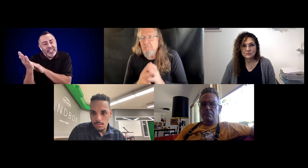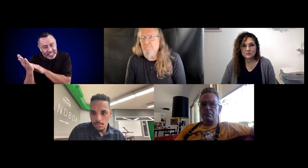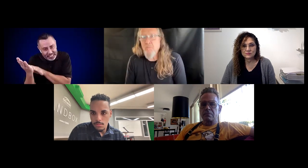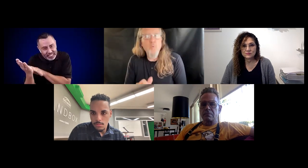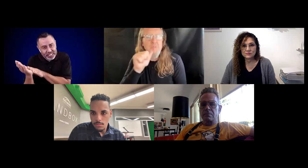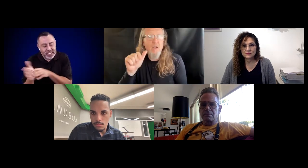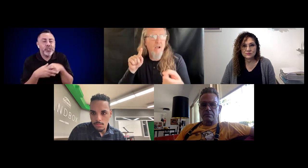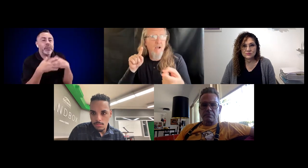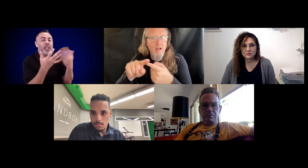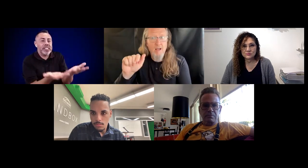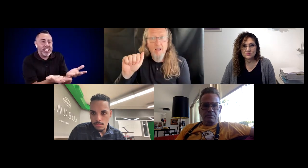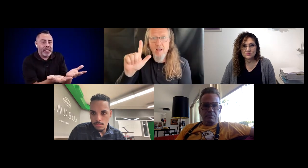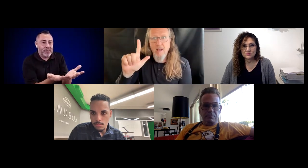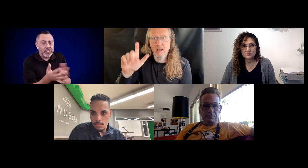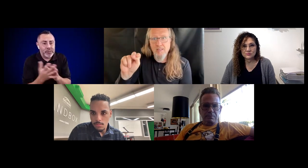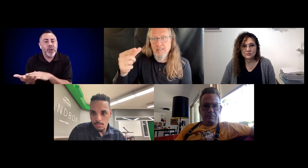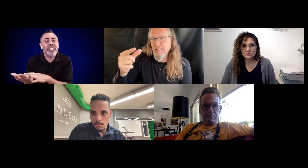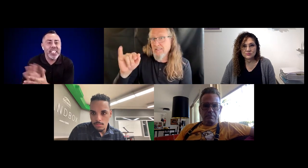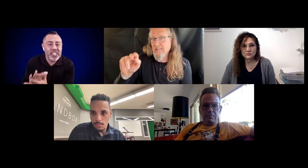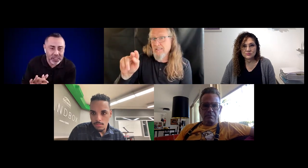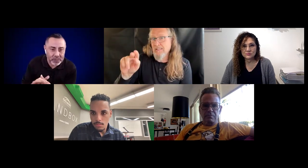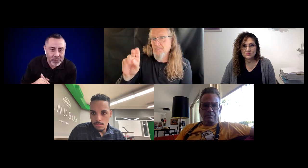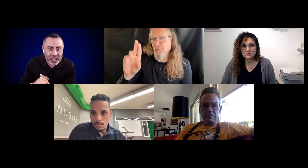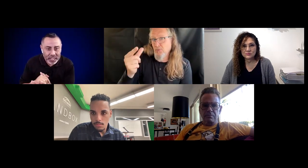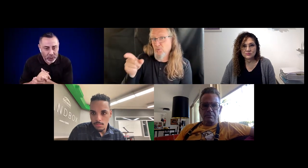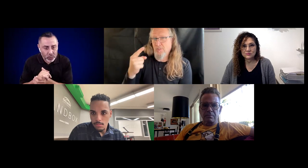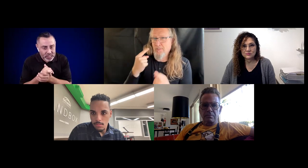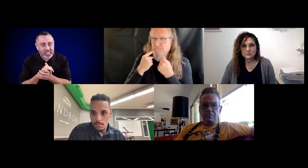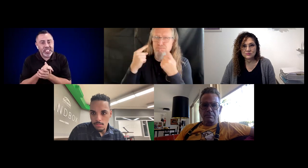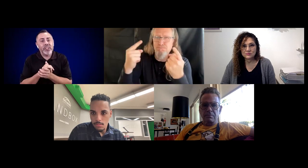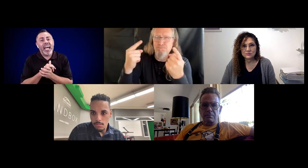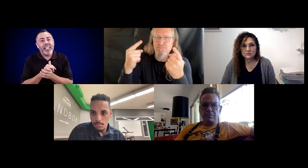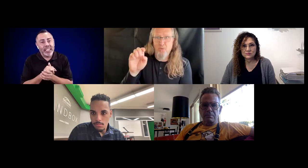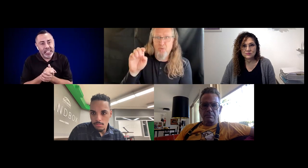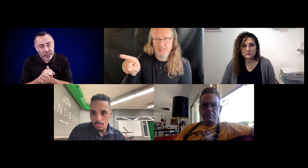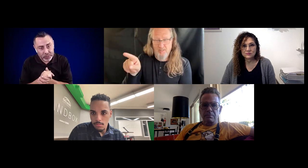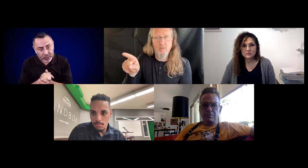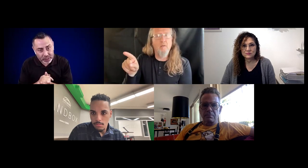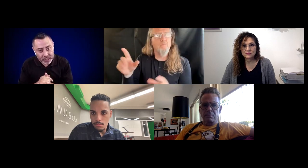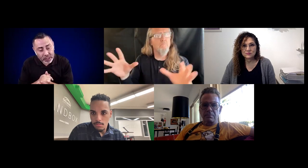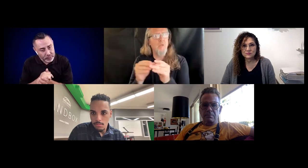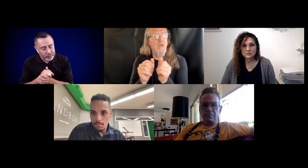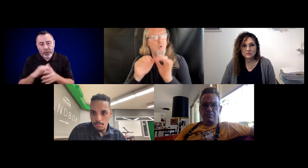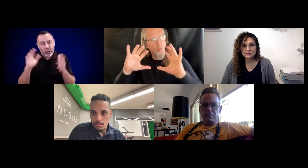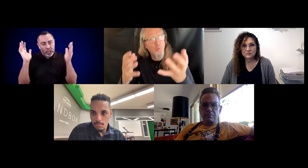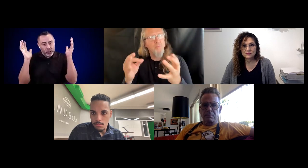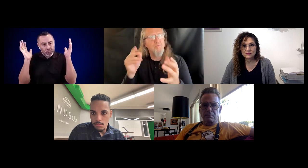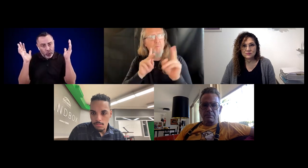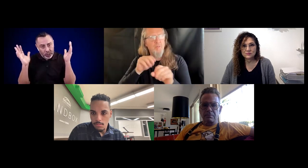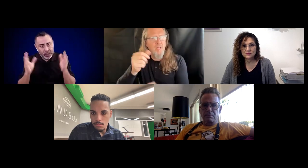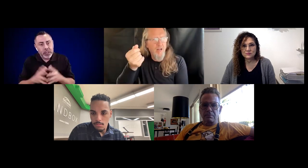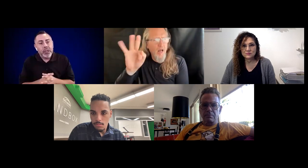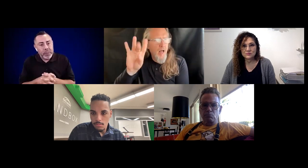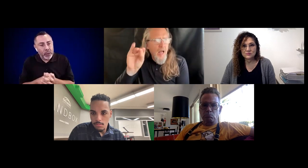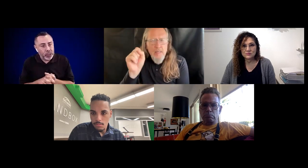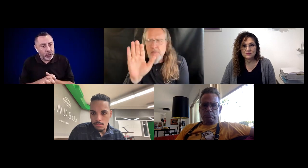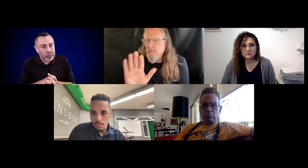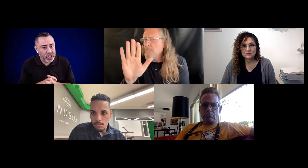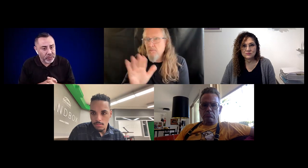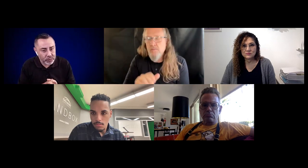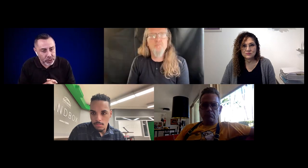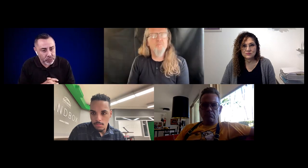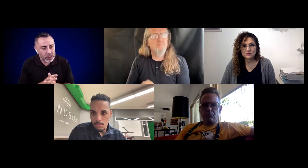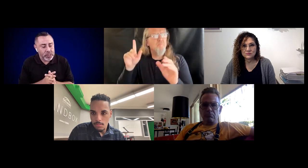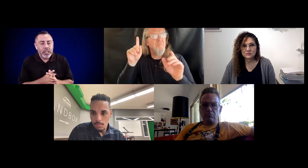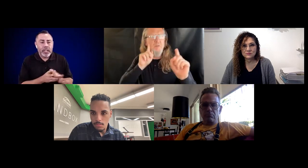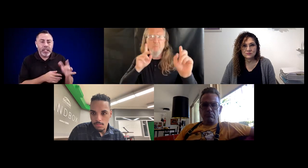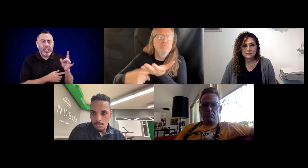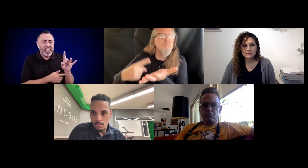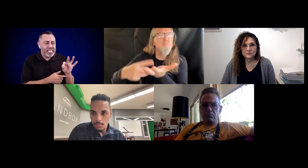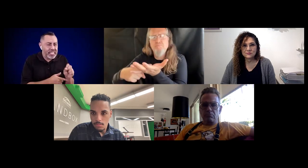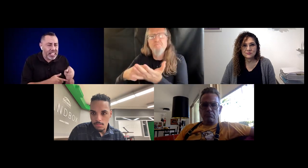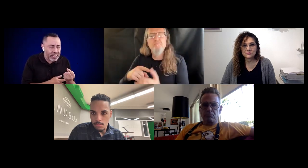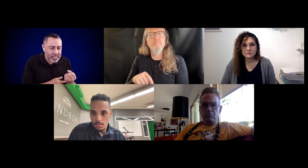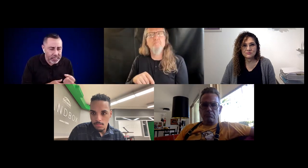But there was a translation, and it wasn't until Alan Ginsburg, a very well known poet, met with the group of deaf individuals in the 1890s.